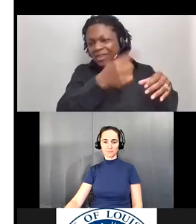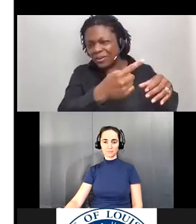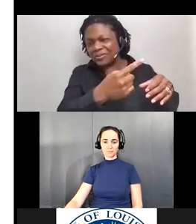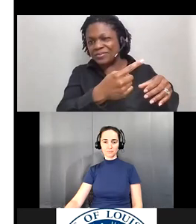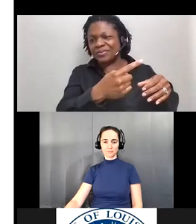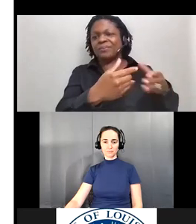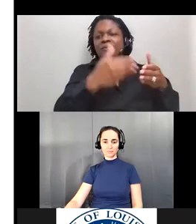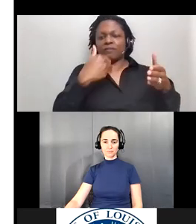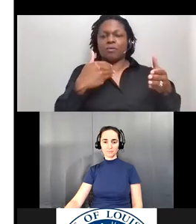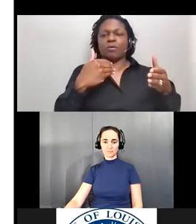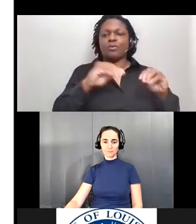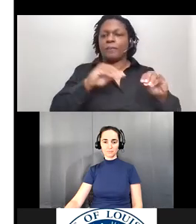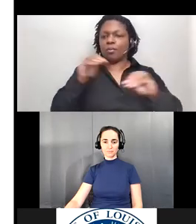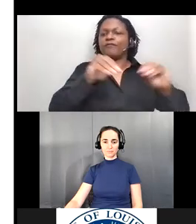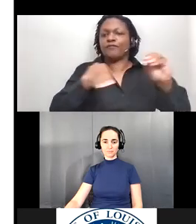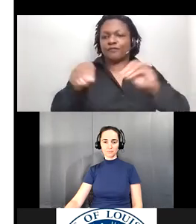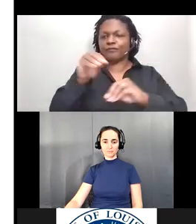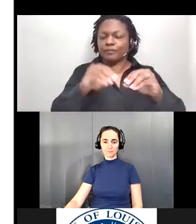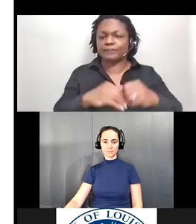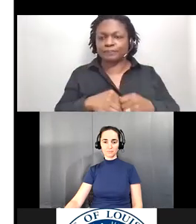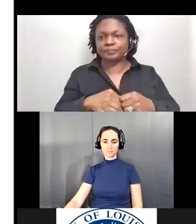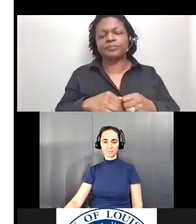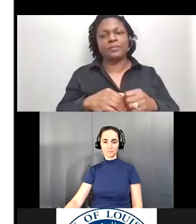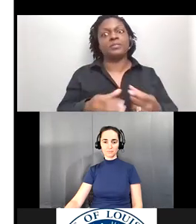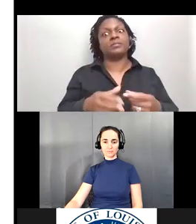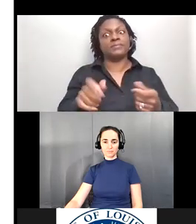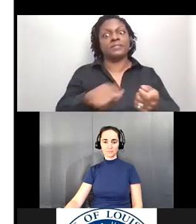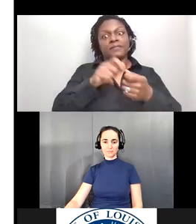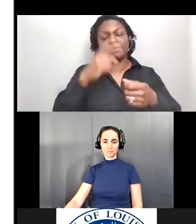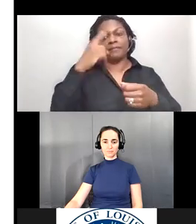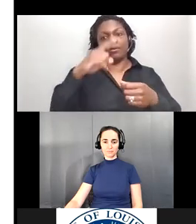a little bit safer especially on traffic 16:05:59 stops and that is really my first,